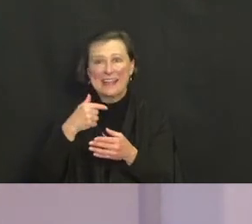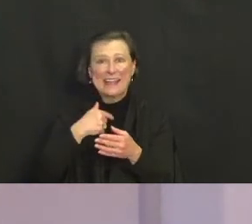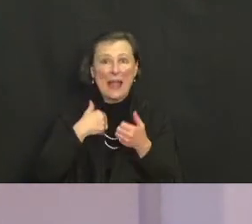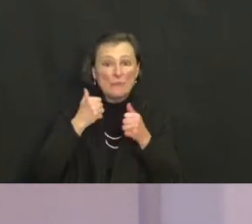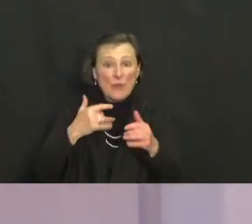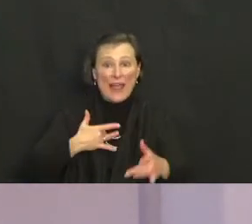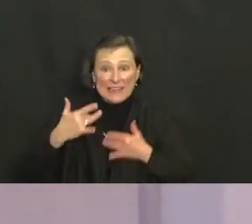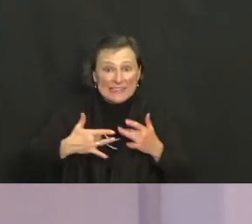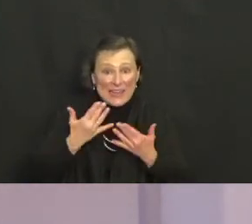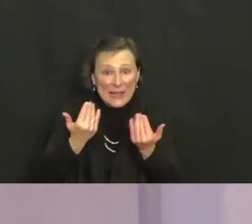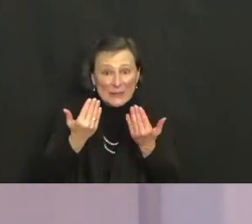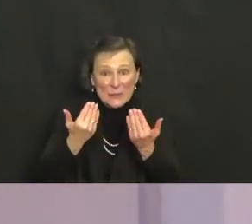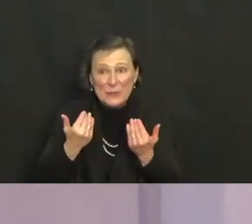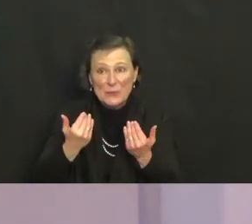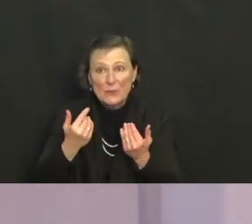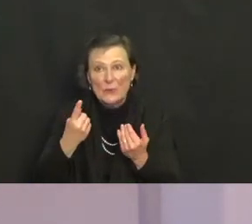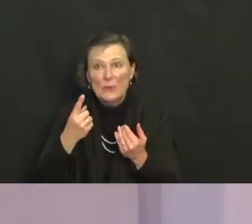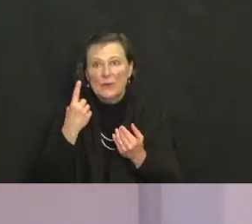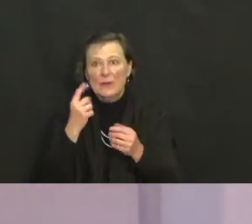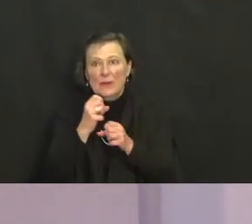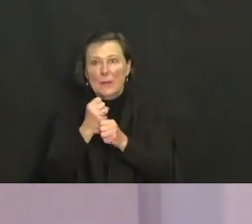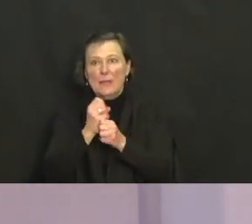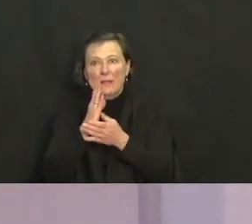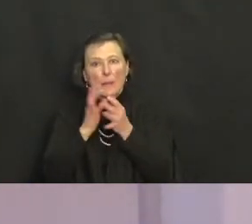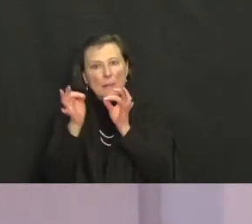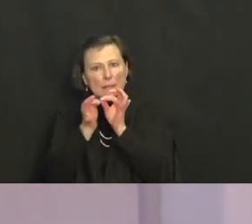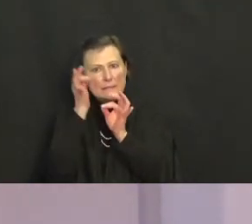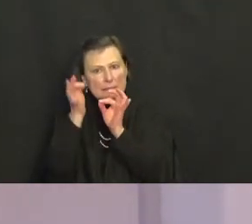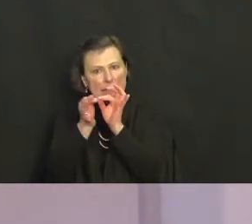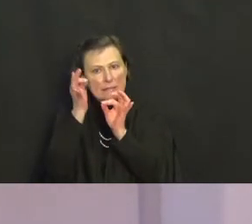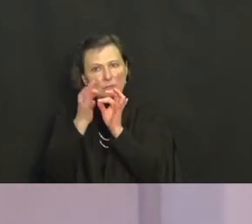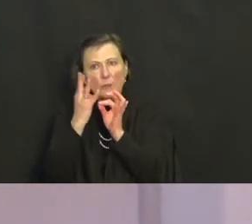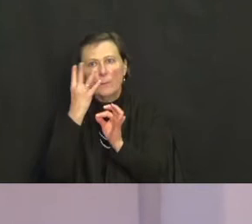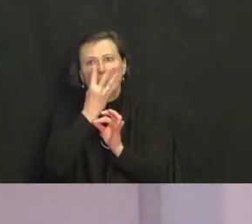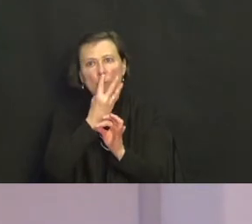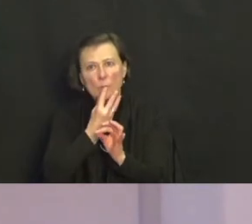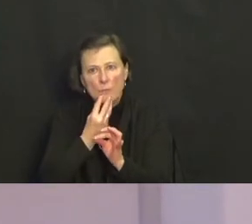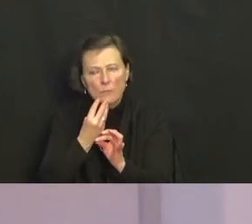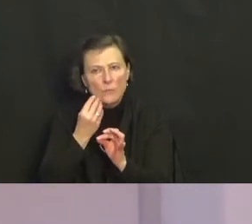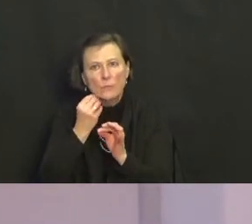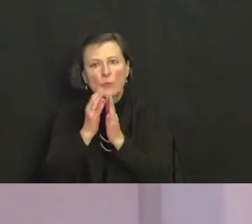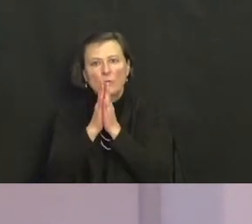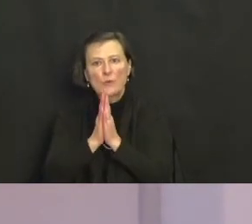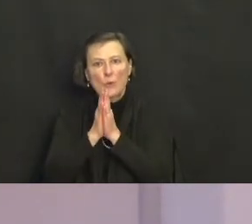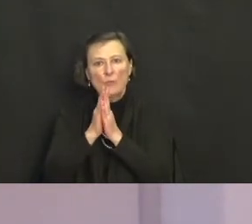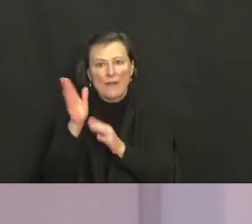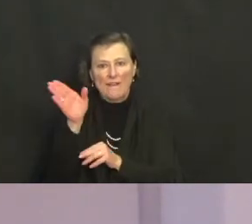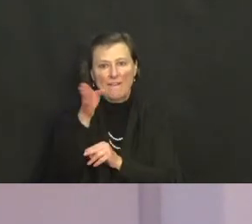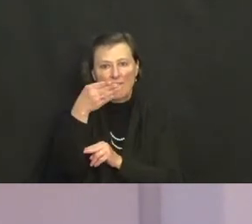Oh, this is, somebody did some stitching and beautiful, a beautiful prayer flag.